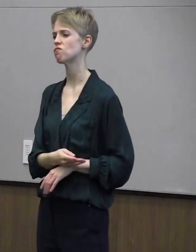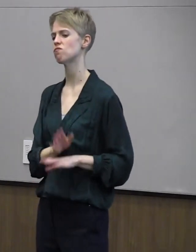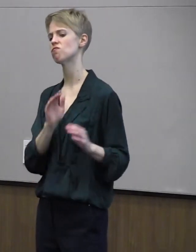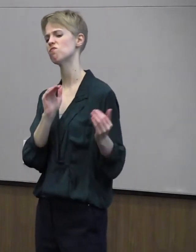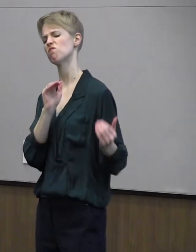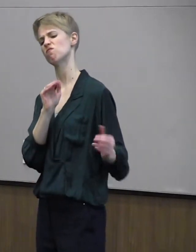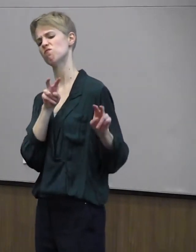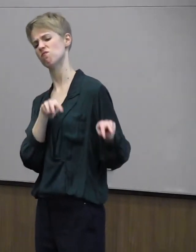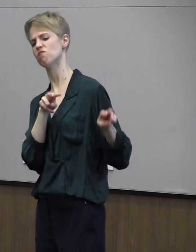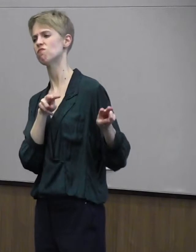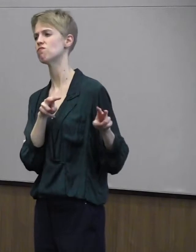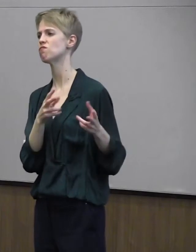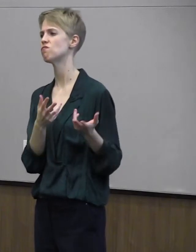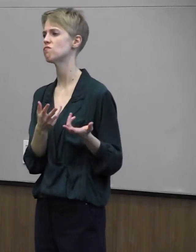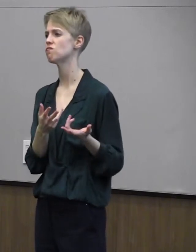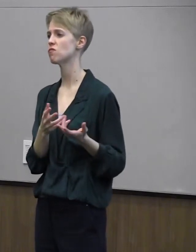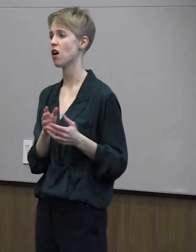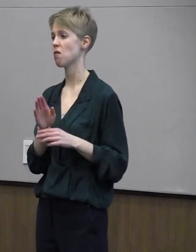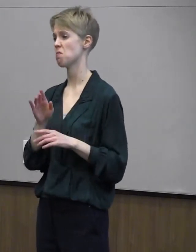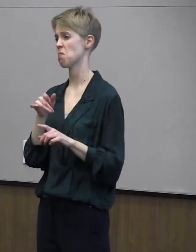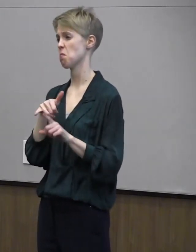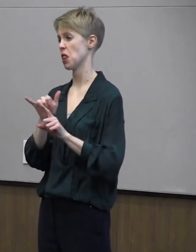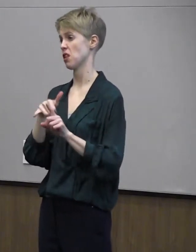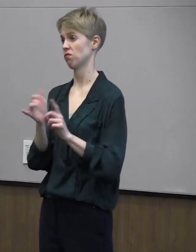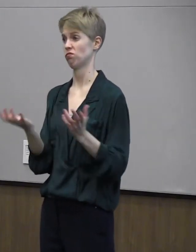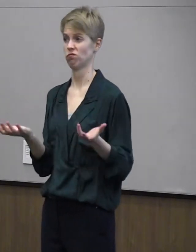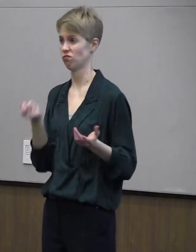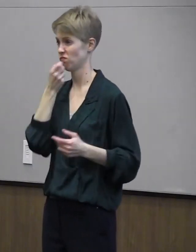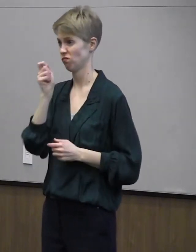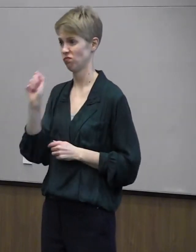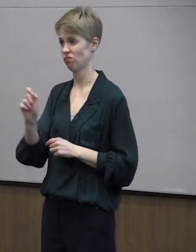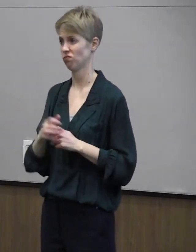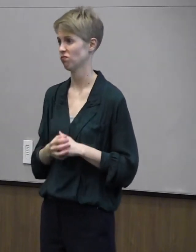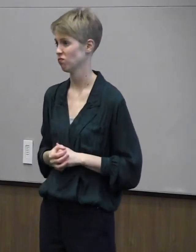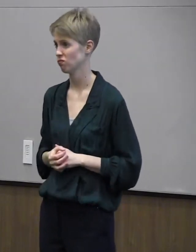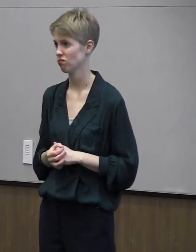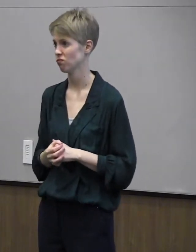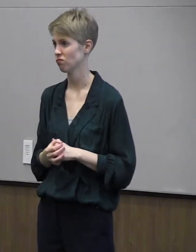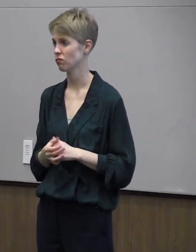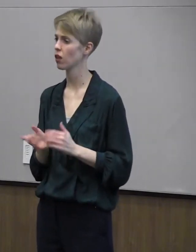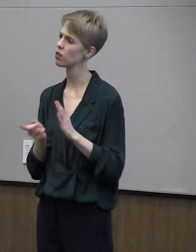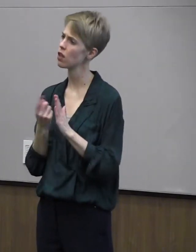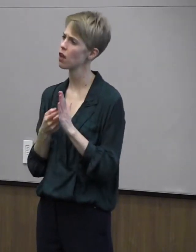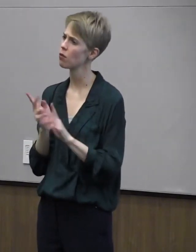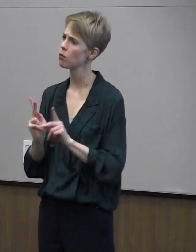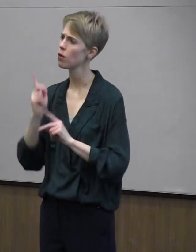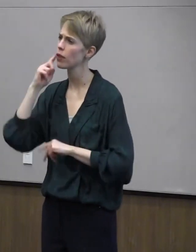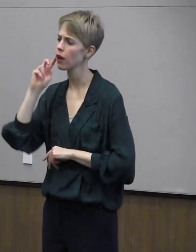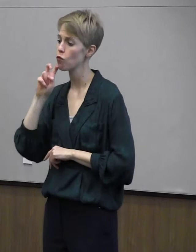in short a bully. Sometimes people come to confuse rudeness with strength and